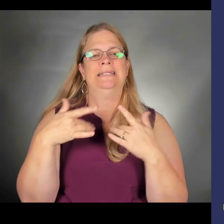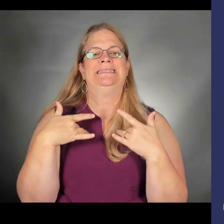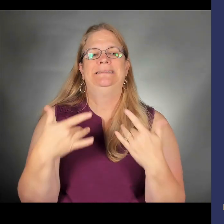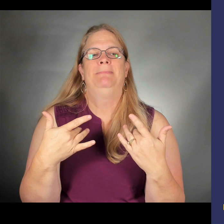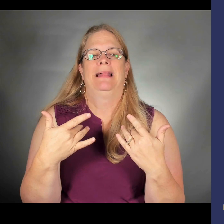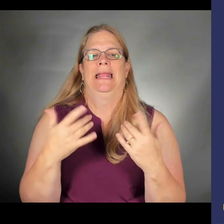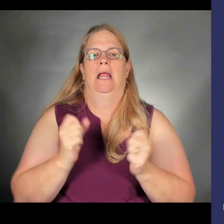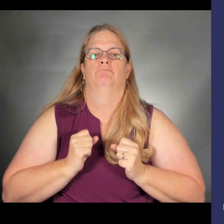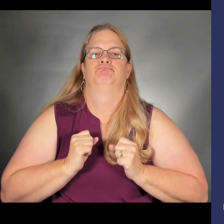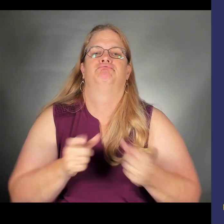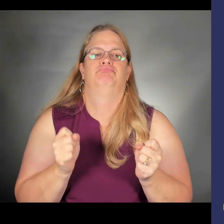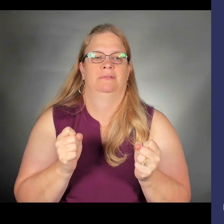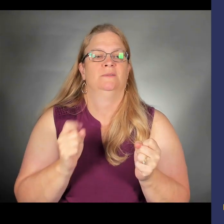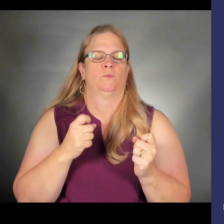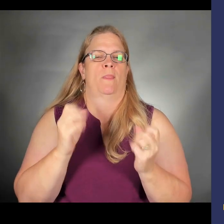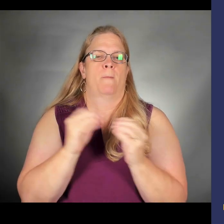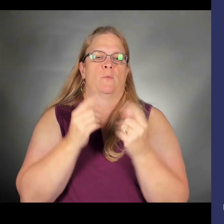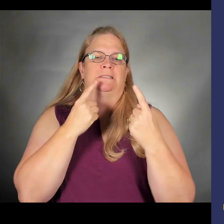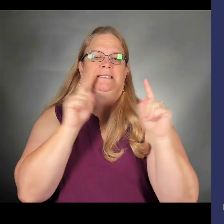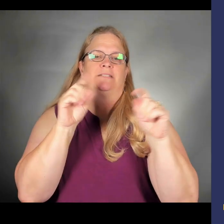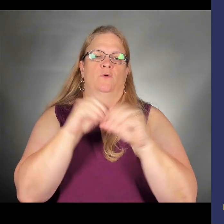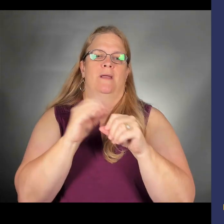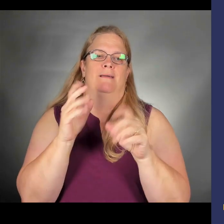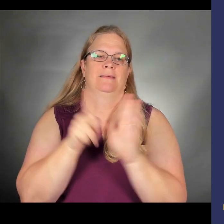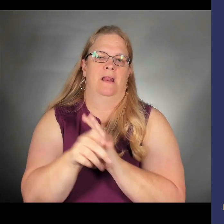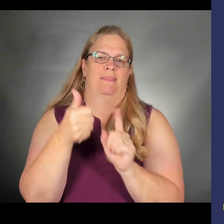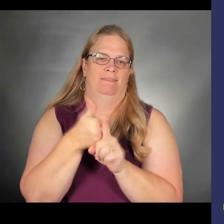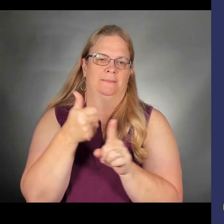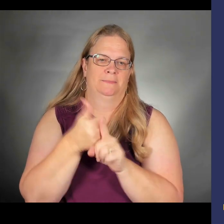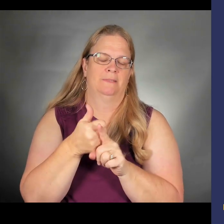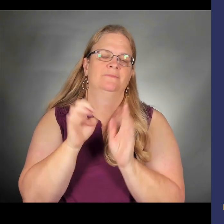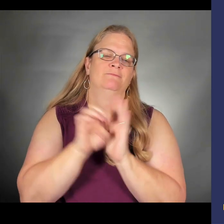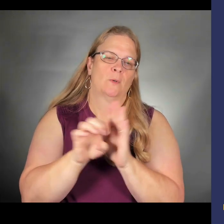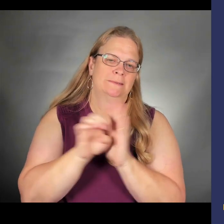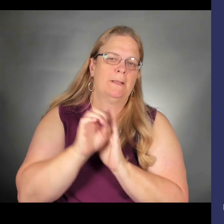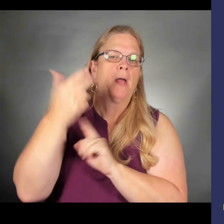the reason being that males typically are more